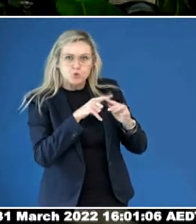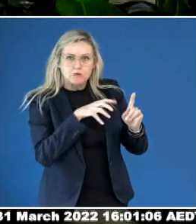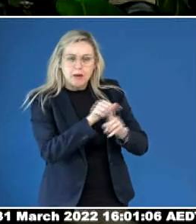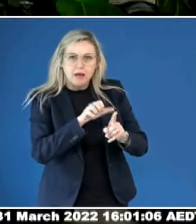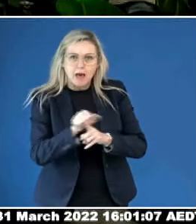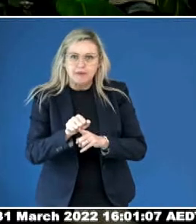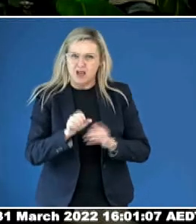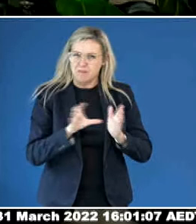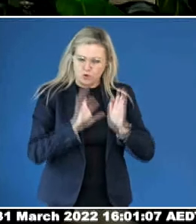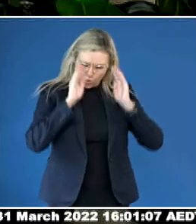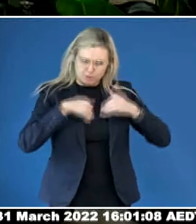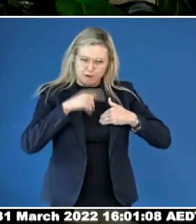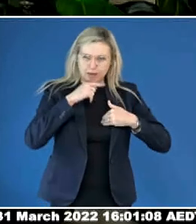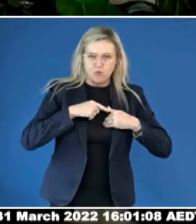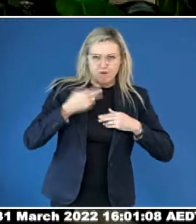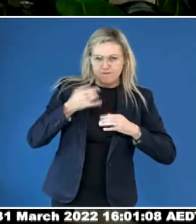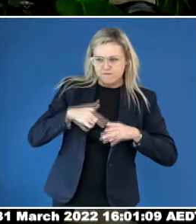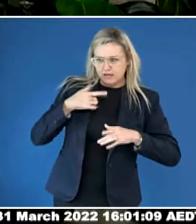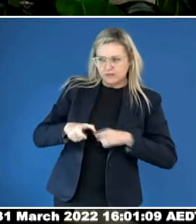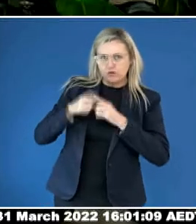We have communication differences, which put us at a disadvantage.